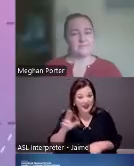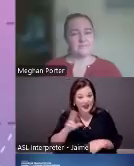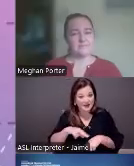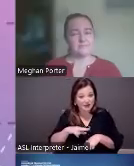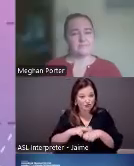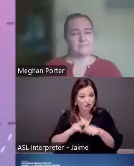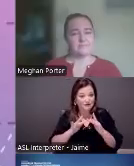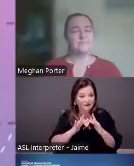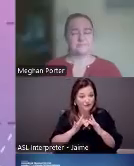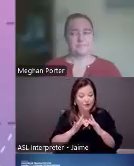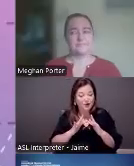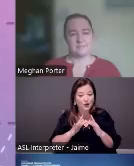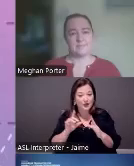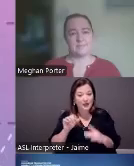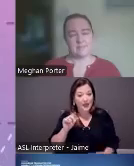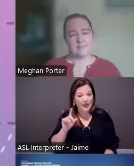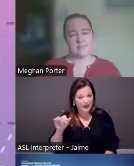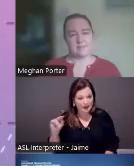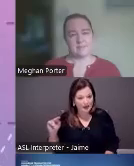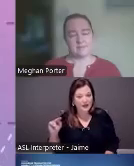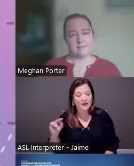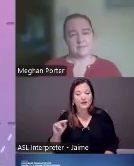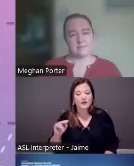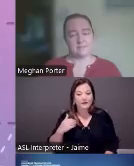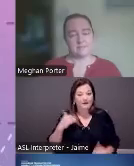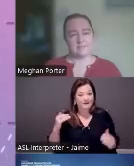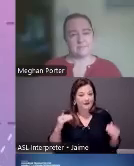to high standards, and you're sharing